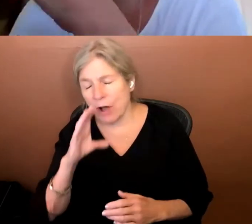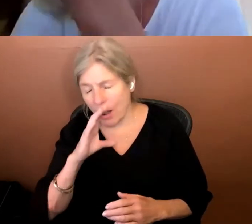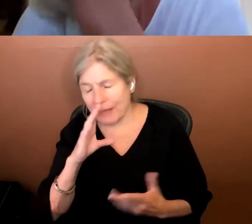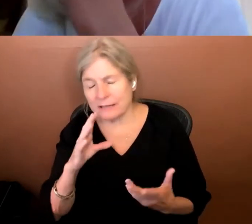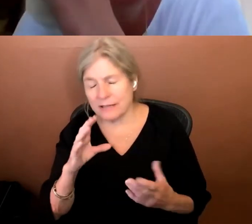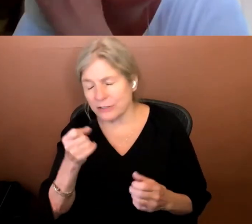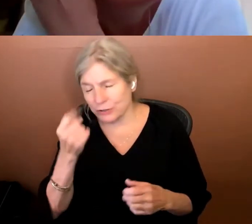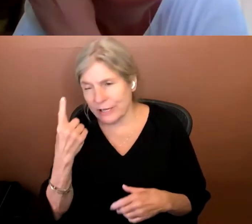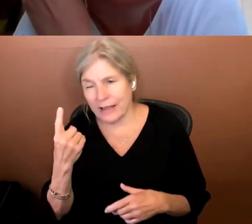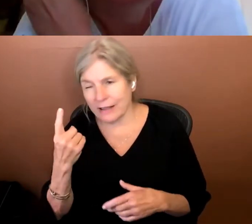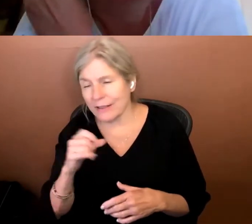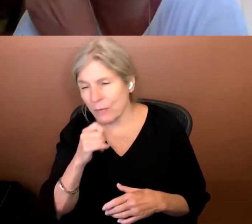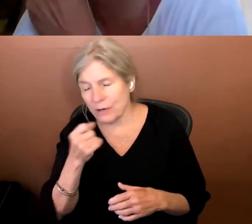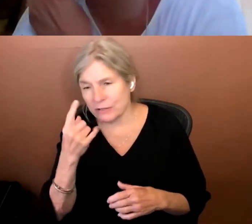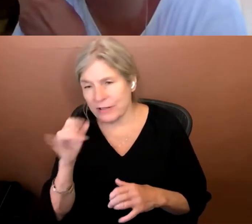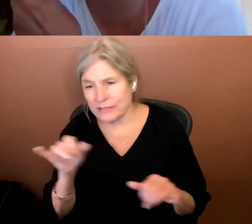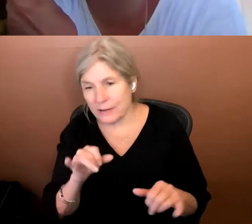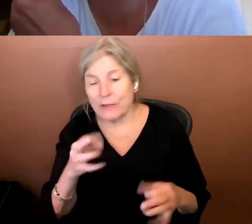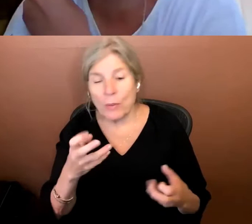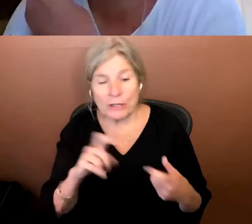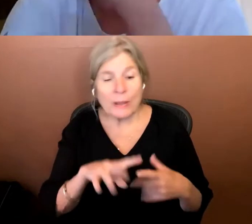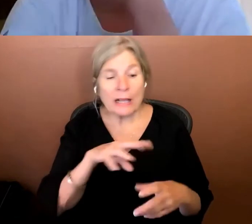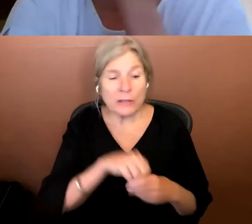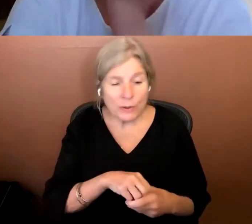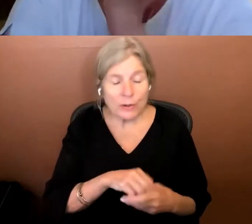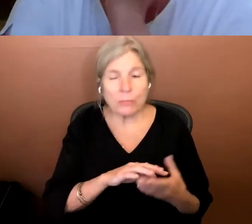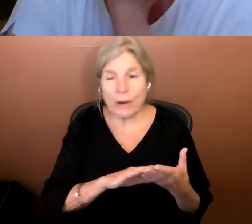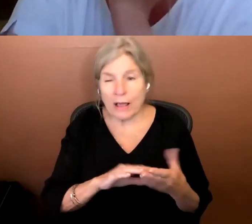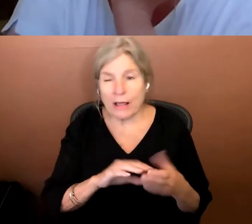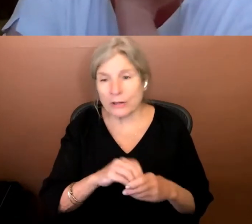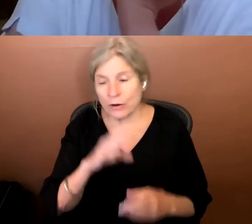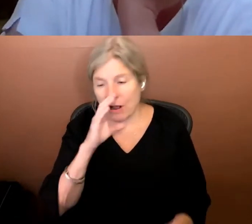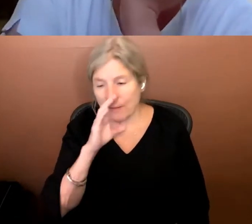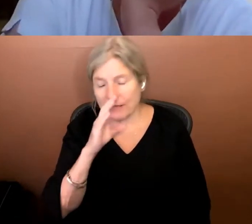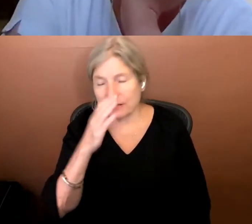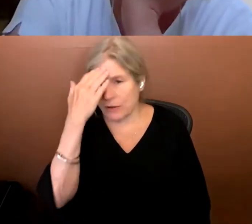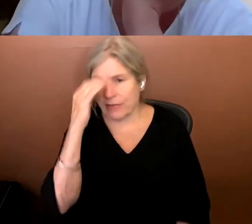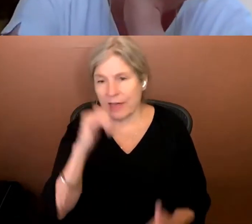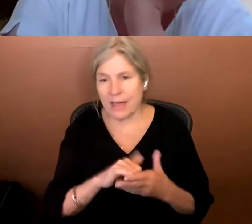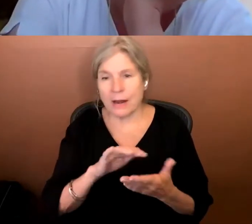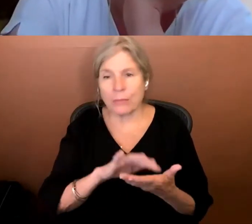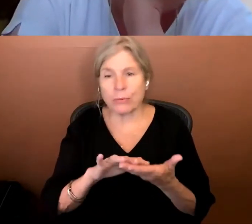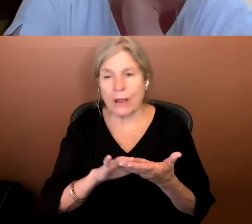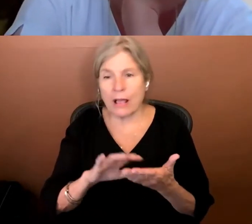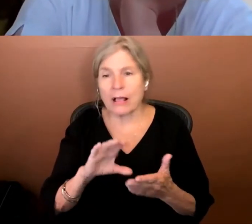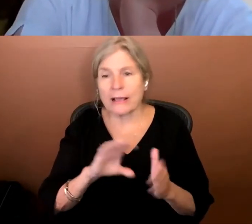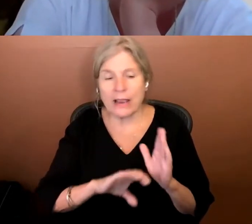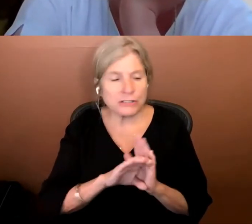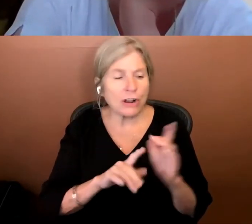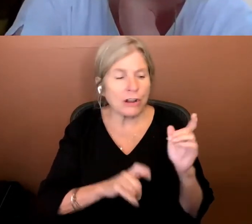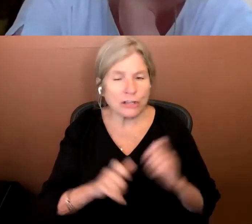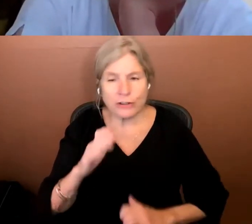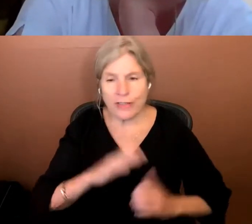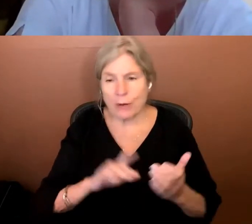you want to include Braille in your comics, be aware that Braille characters are larger than printe d characters, about twenty-four point and